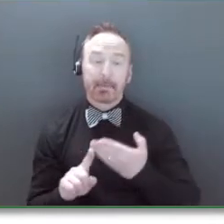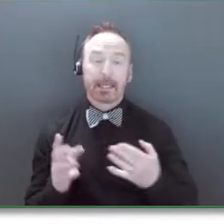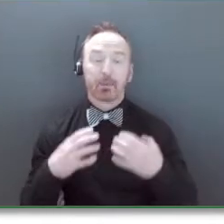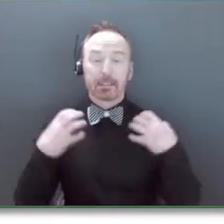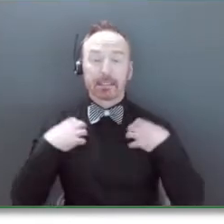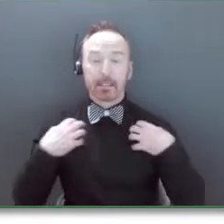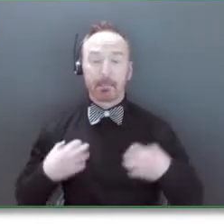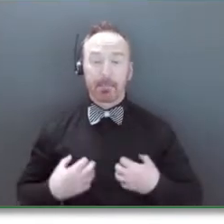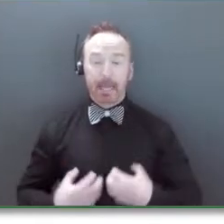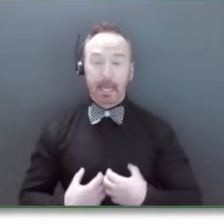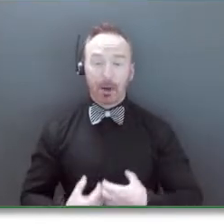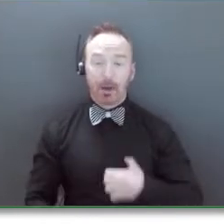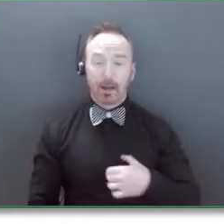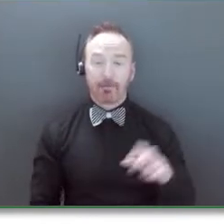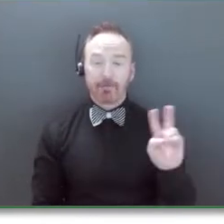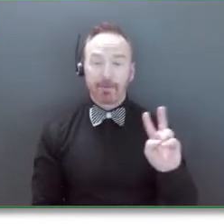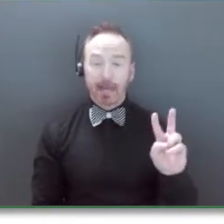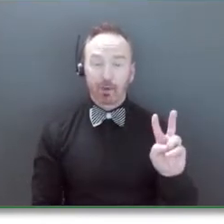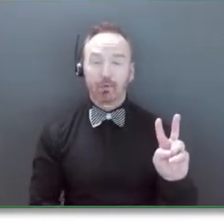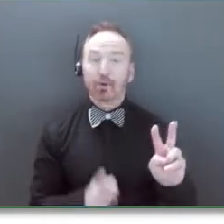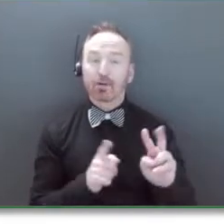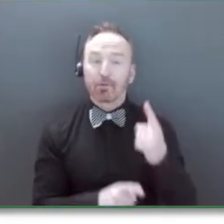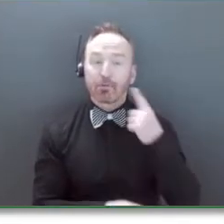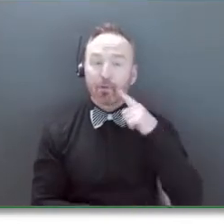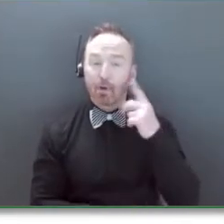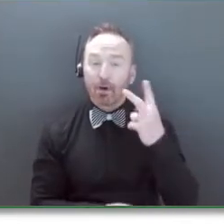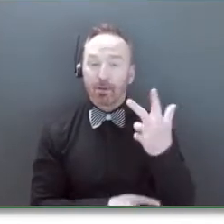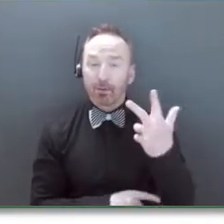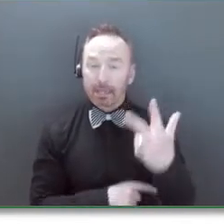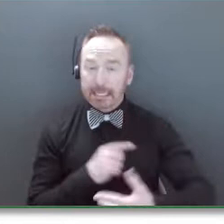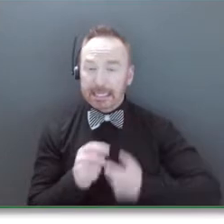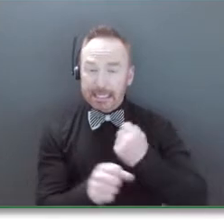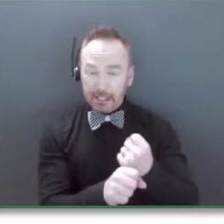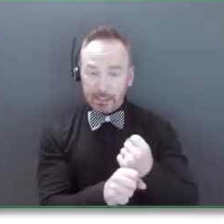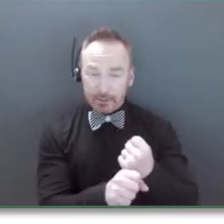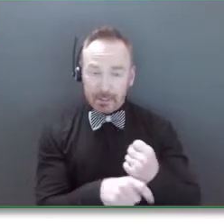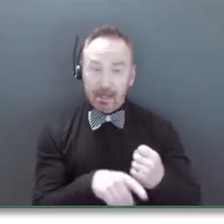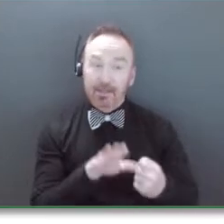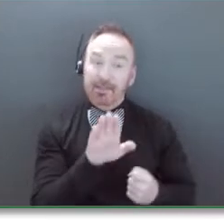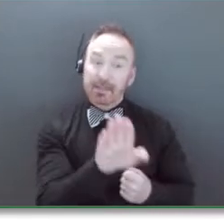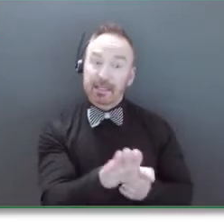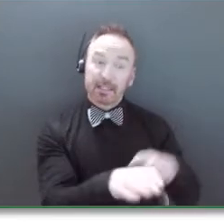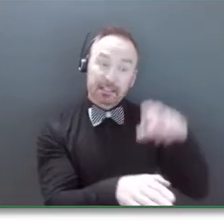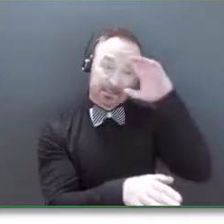years and the photo that you see here was just a couple of months after he was